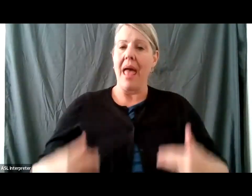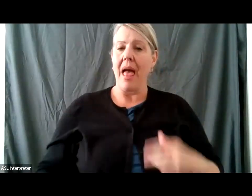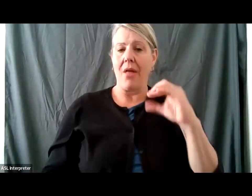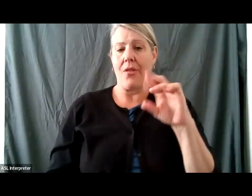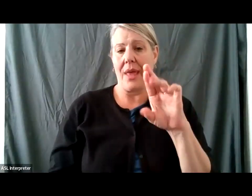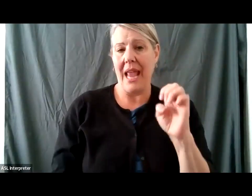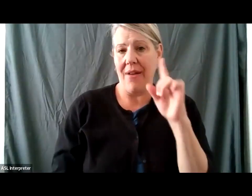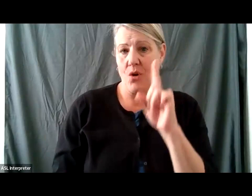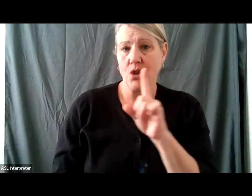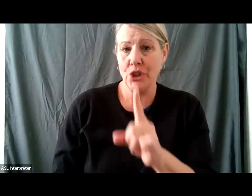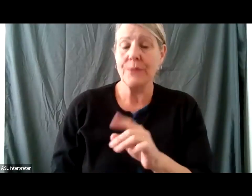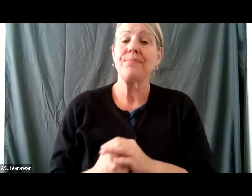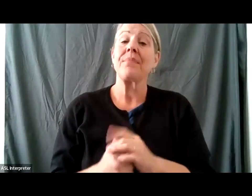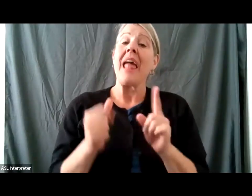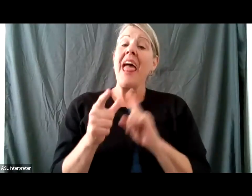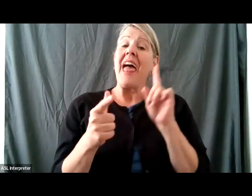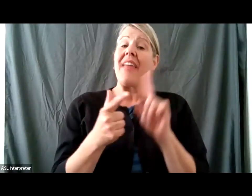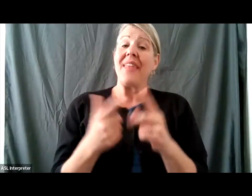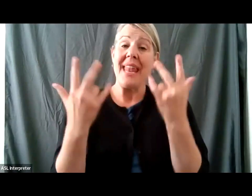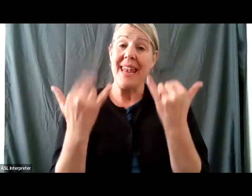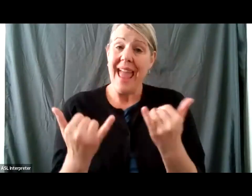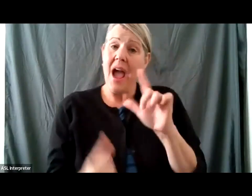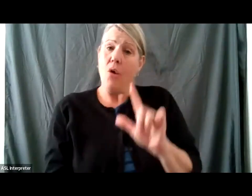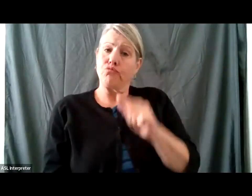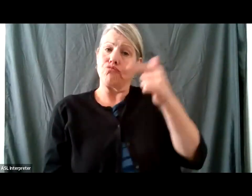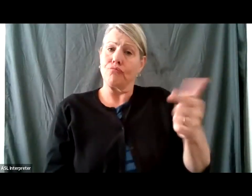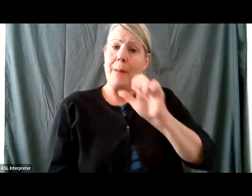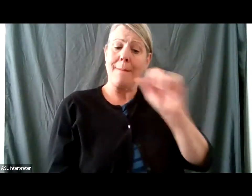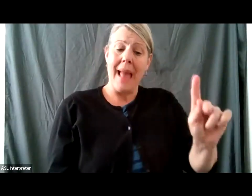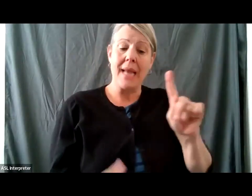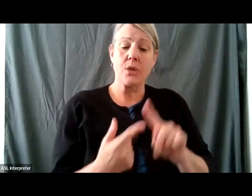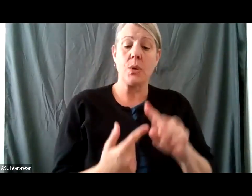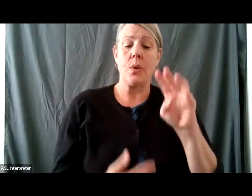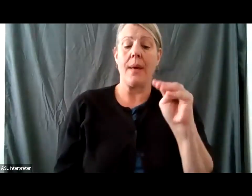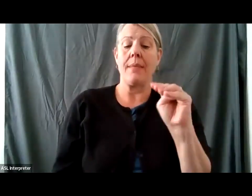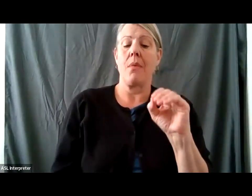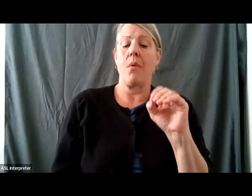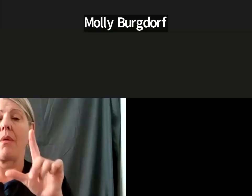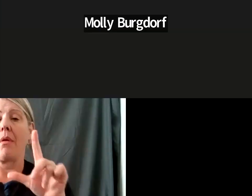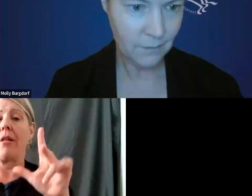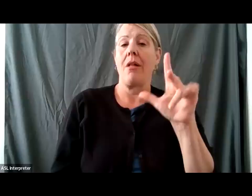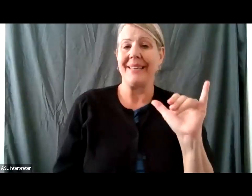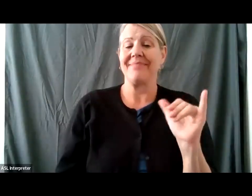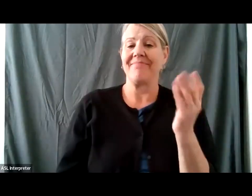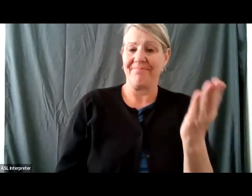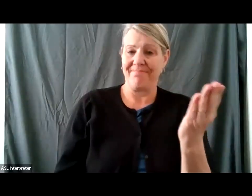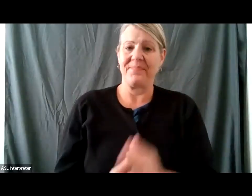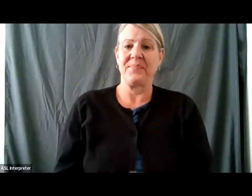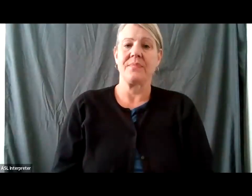And with that, I will turn it back over to my colleague Molly.